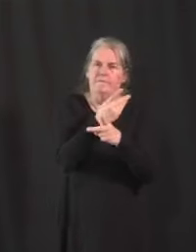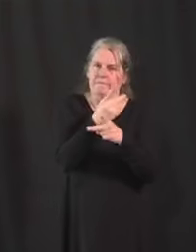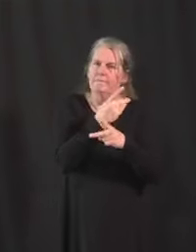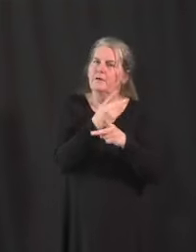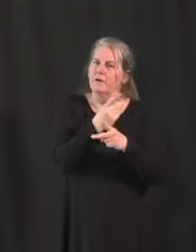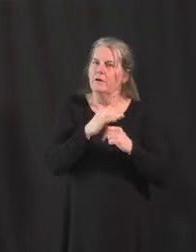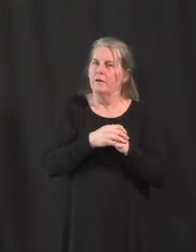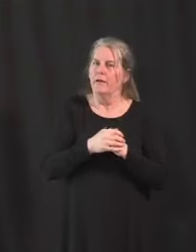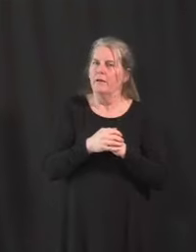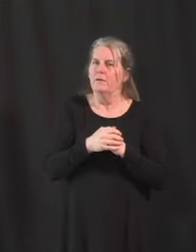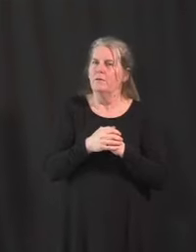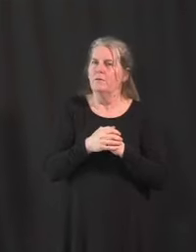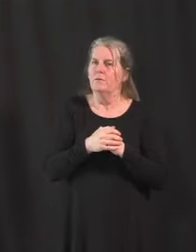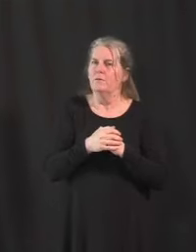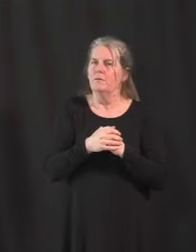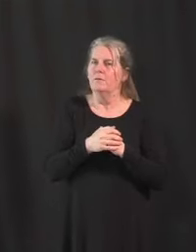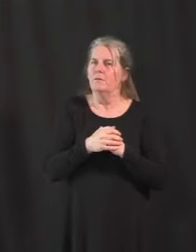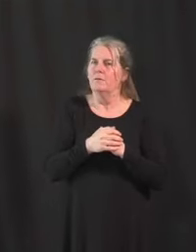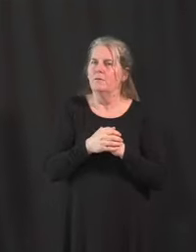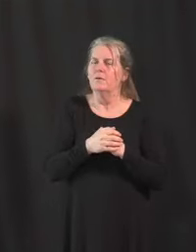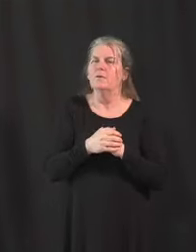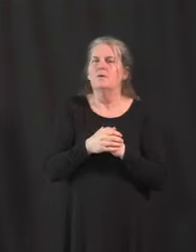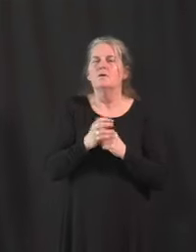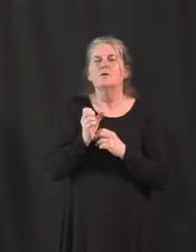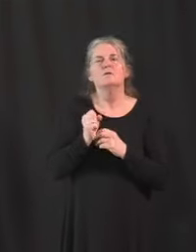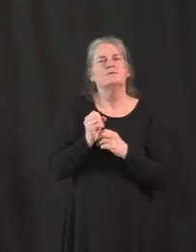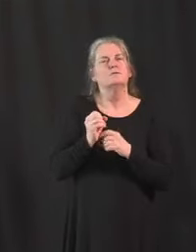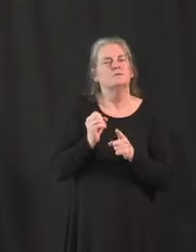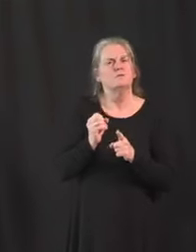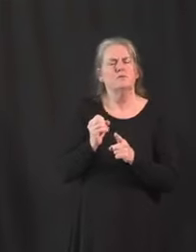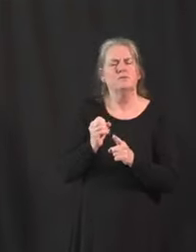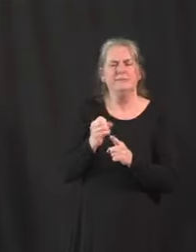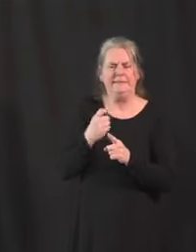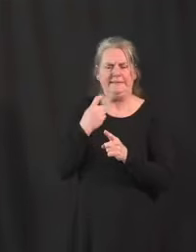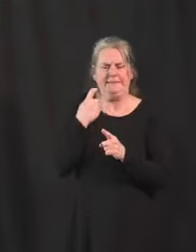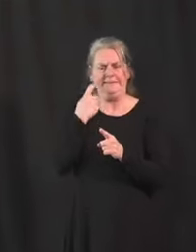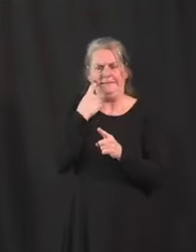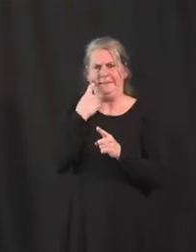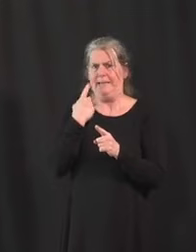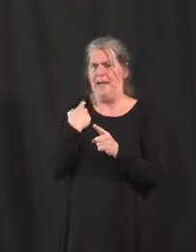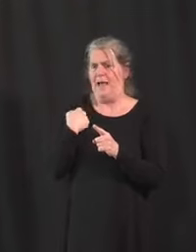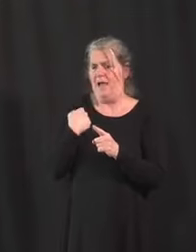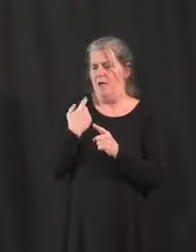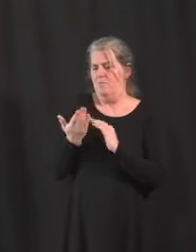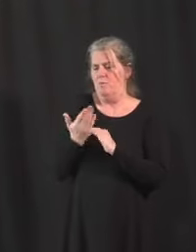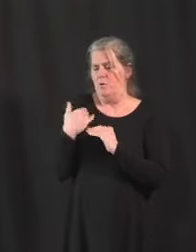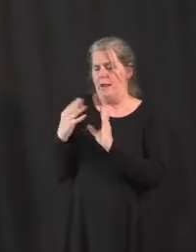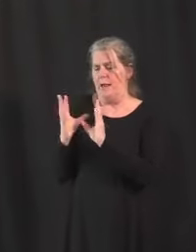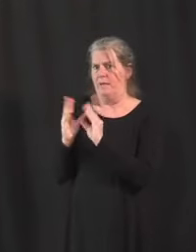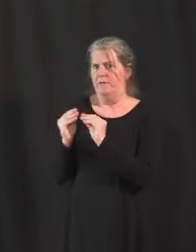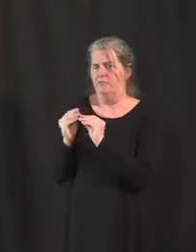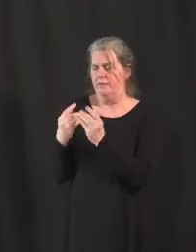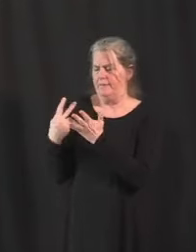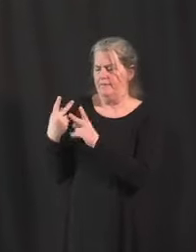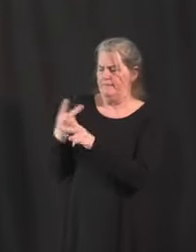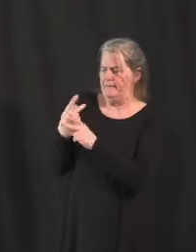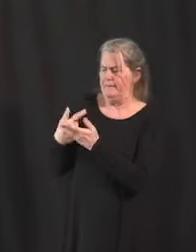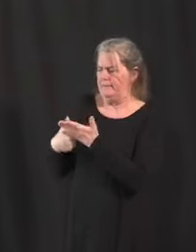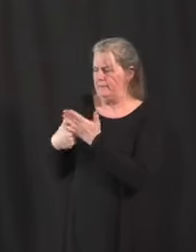FEDERAL RELIEF DOLLARS. AGAIN, AS I SAY, I JUST LEFT A MEETING WHERE WE WERE WORKING OUT THE DETAILS WITH THE MINISTER OF FINANCE.